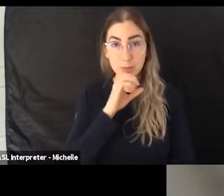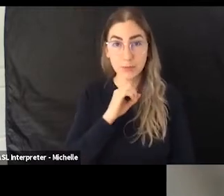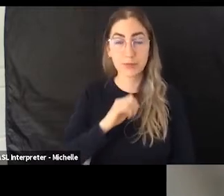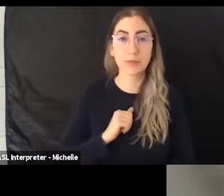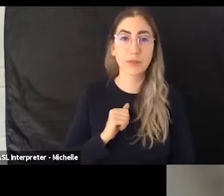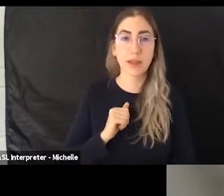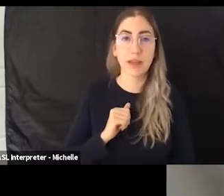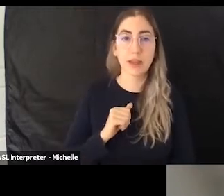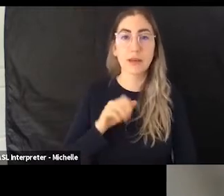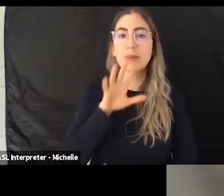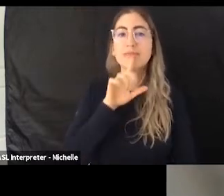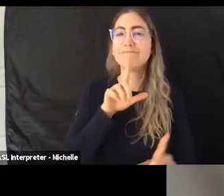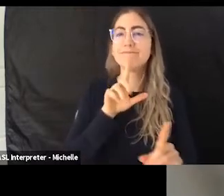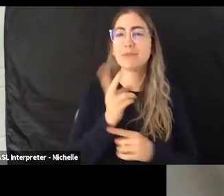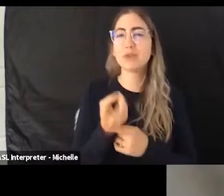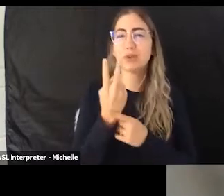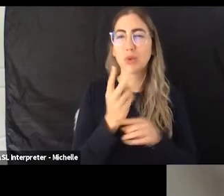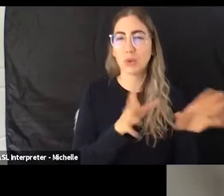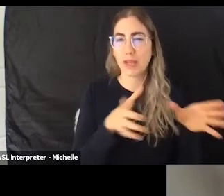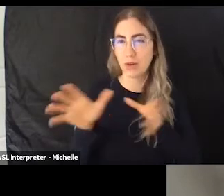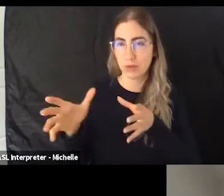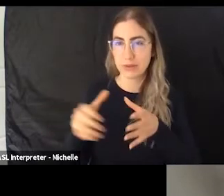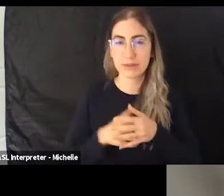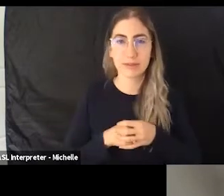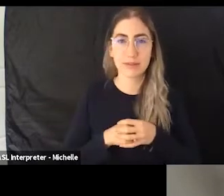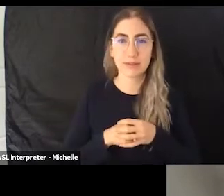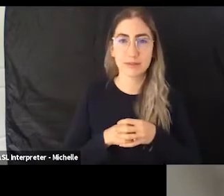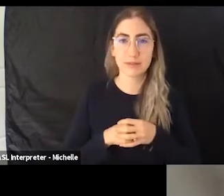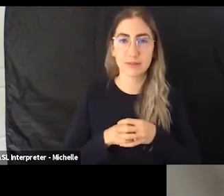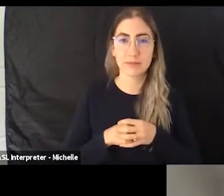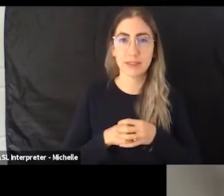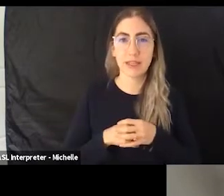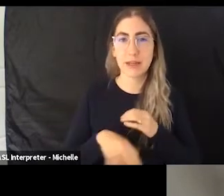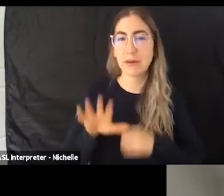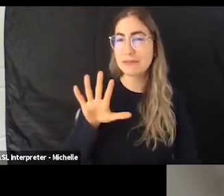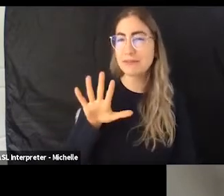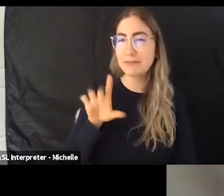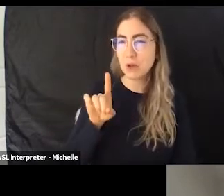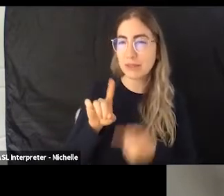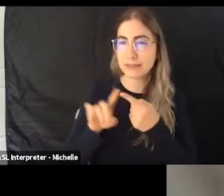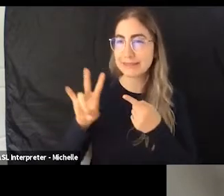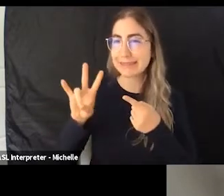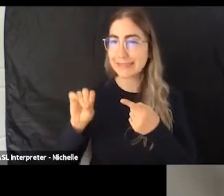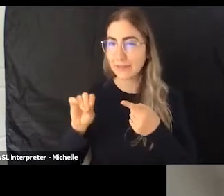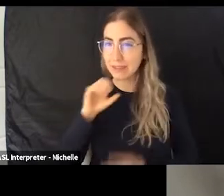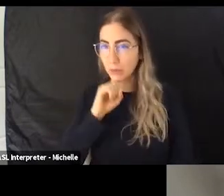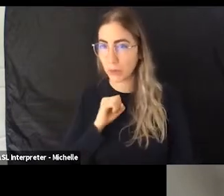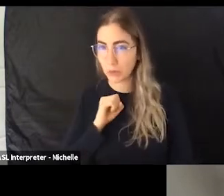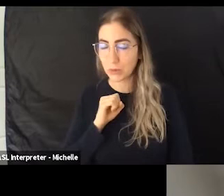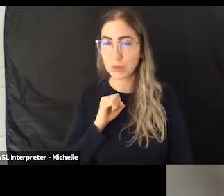REALLY FELL INTO TWO CATEGORIES, SO PREDOMINANTLY CATEGORIES, SO PREDOMINANTLY IN OUR 51 TO 70-YEAR-OLD RANGE IN OUR 51 TO 70-YEAR-OLD RANGE AS WELL AS OUR